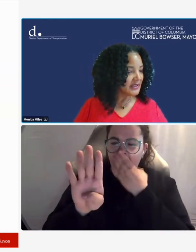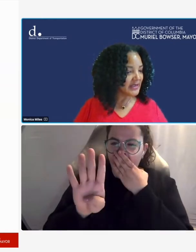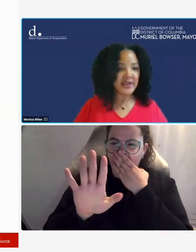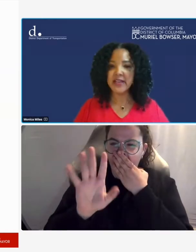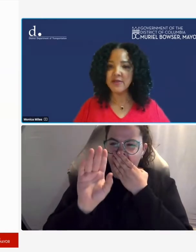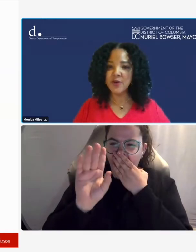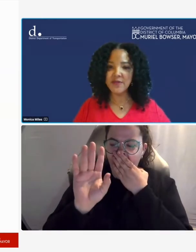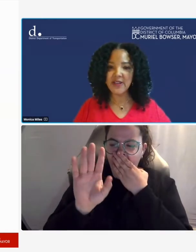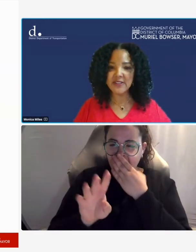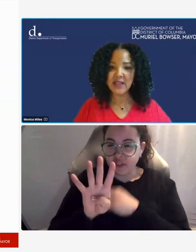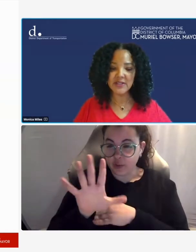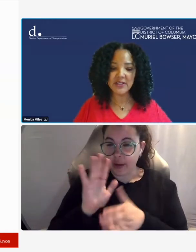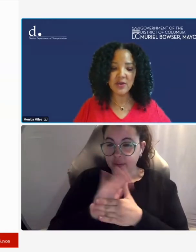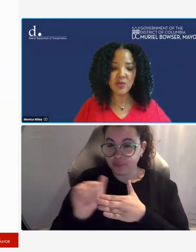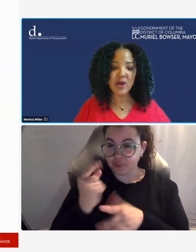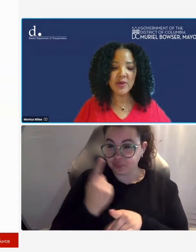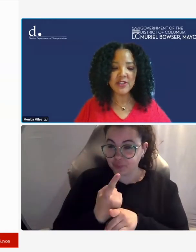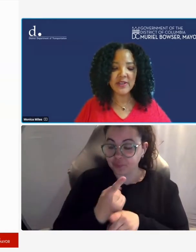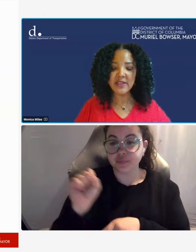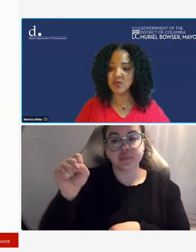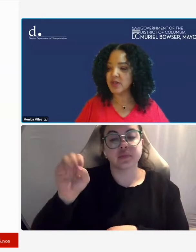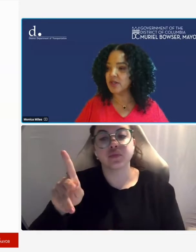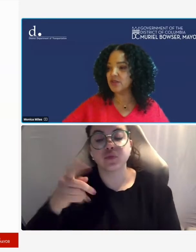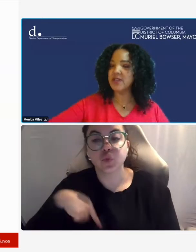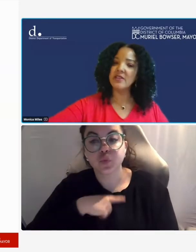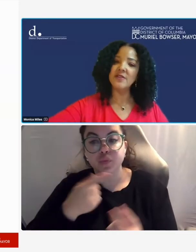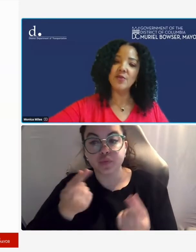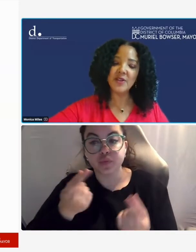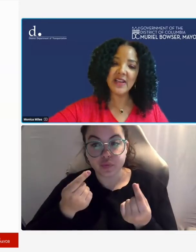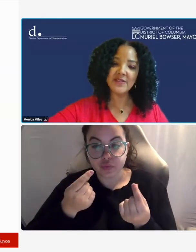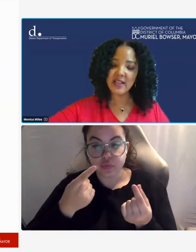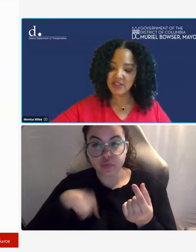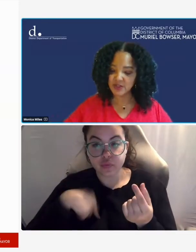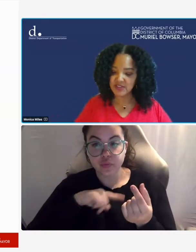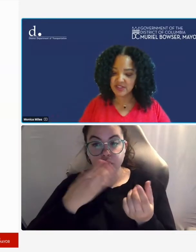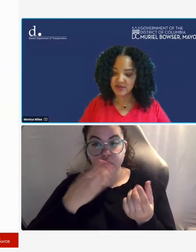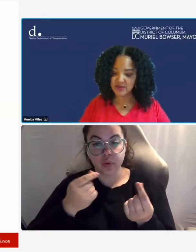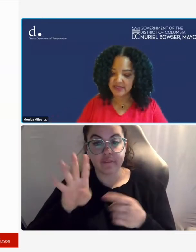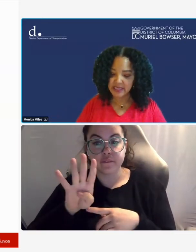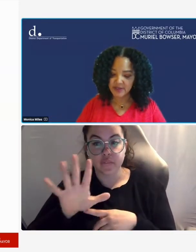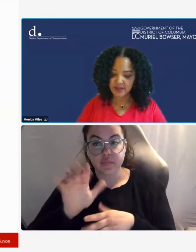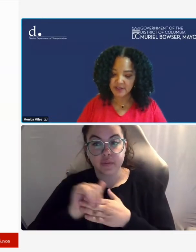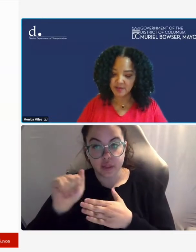yeah 45 so what we're doing is we're doing the 45 which is the direct salary expense portion